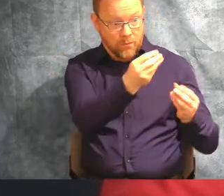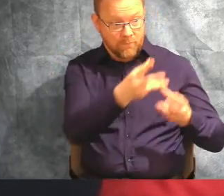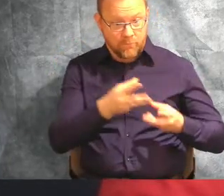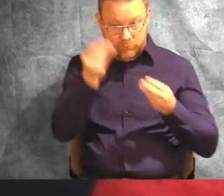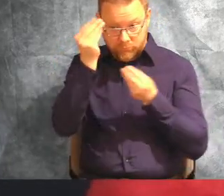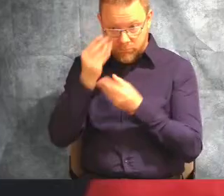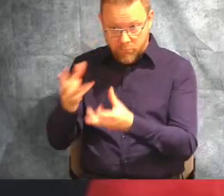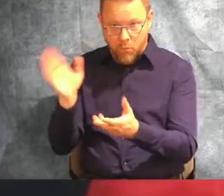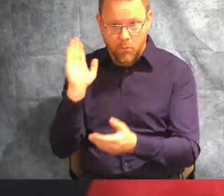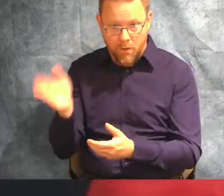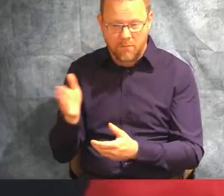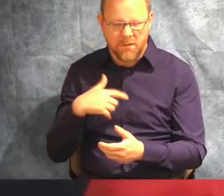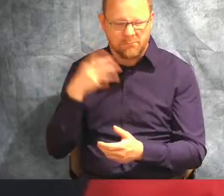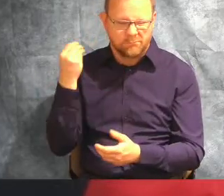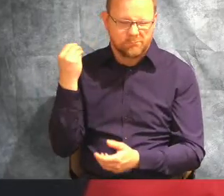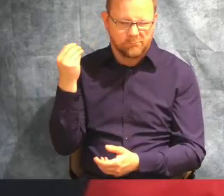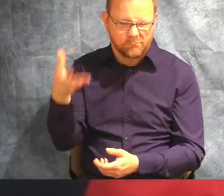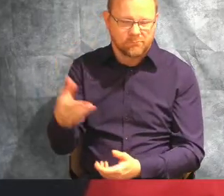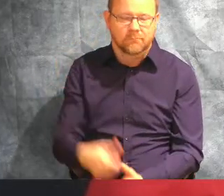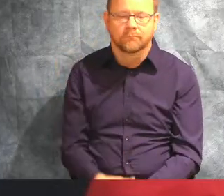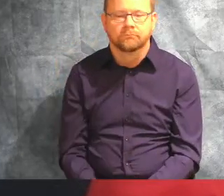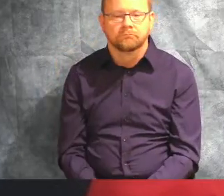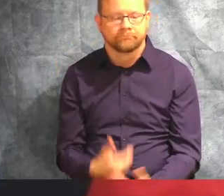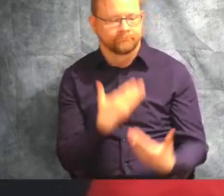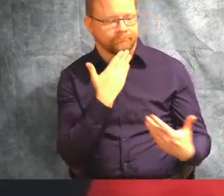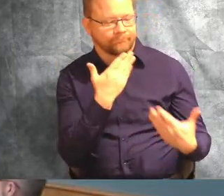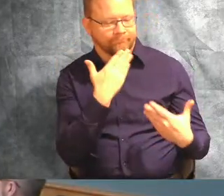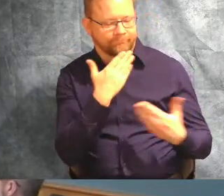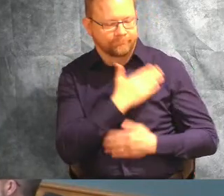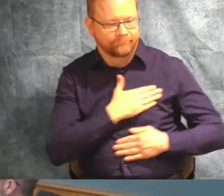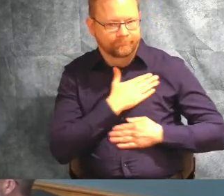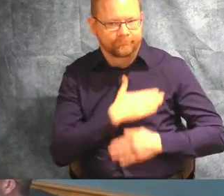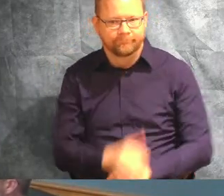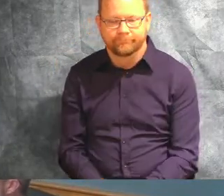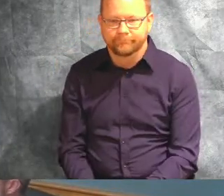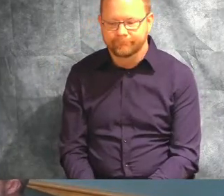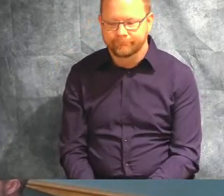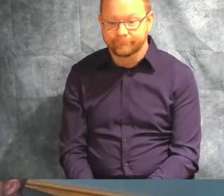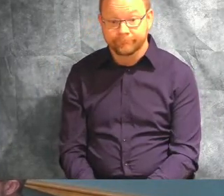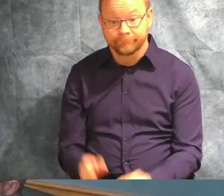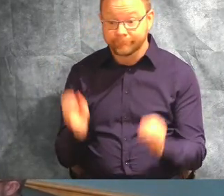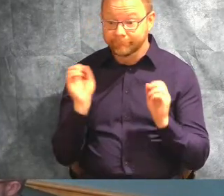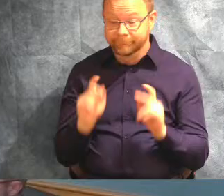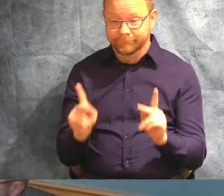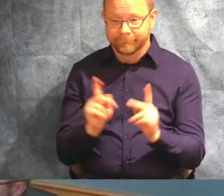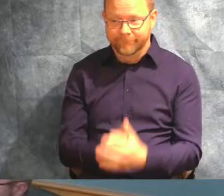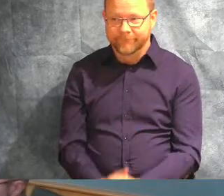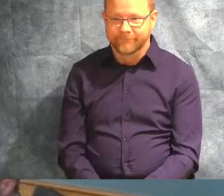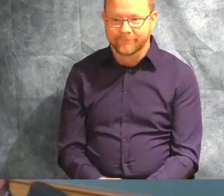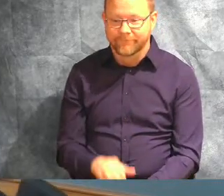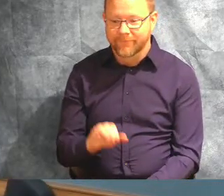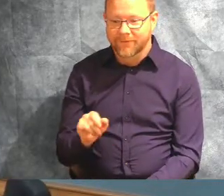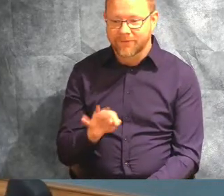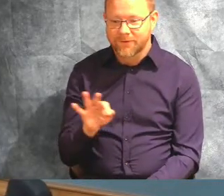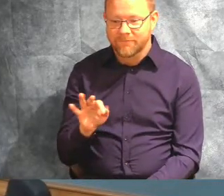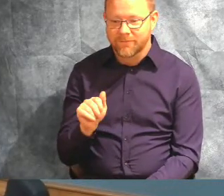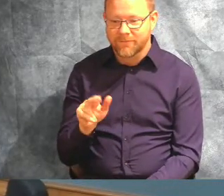but just wanted you to know that part, too. Thank you so much. I appreciate it. Okay, Jeff Aluotto